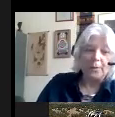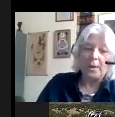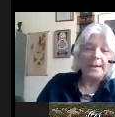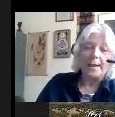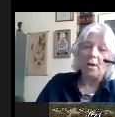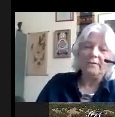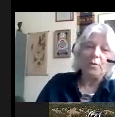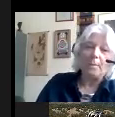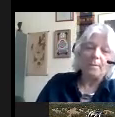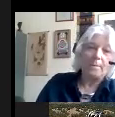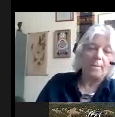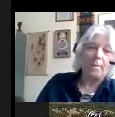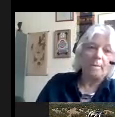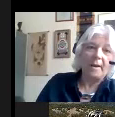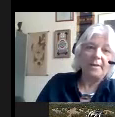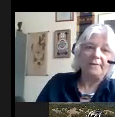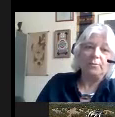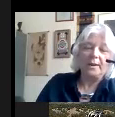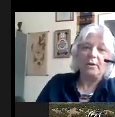Not all of you might be comfortable hearing the